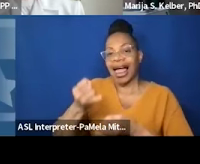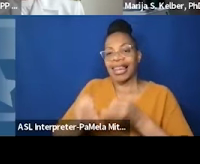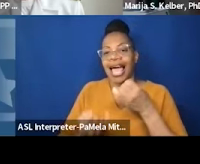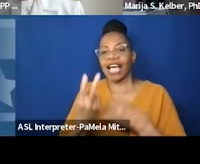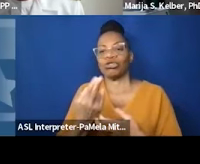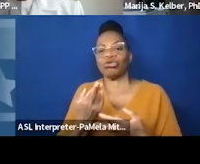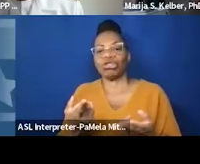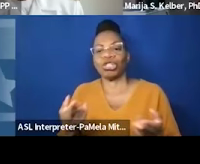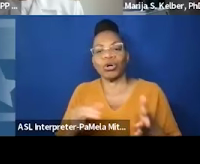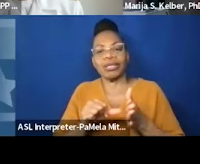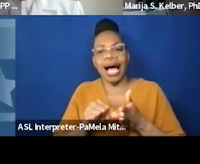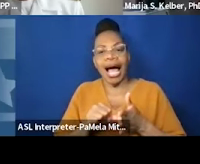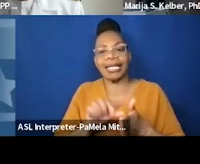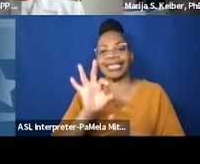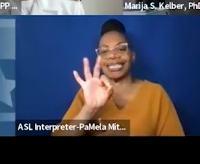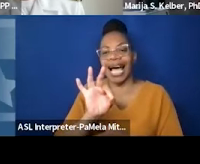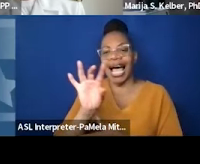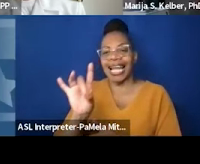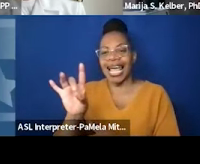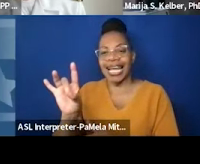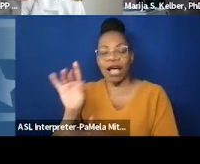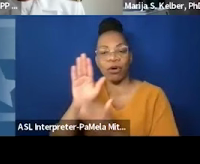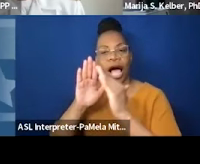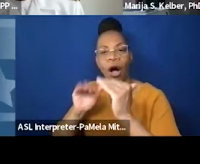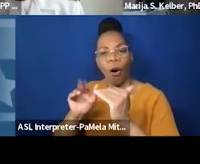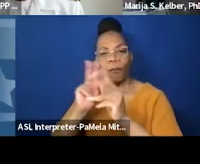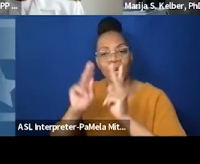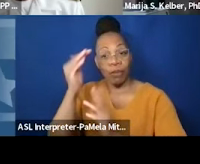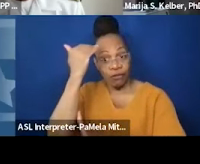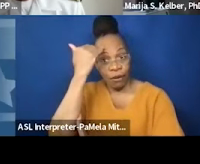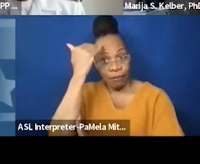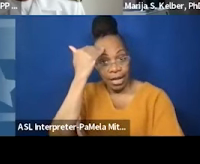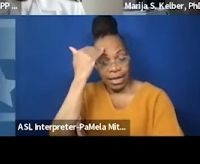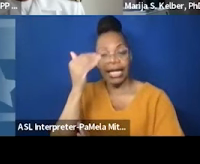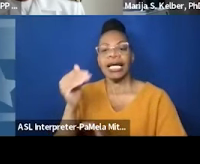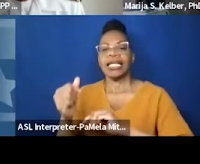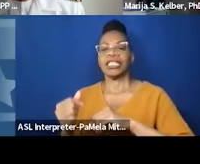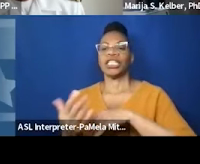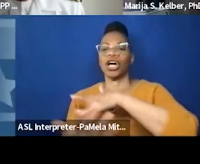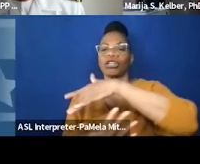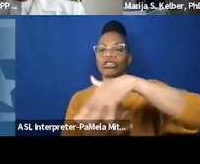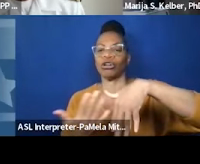that I would highlight are 988, which I hope everyone is familiar with, and the associated Military Veterans Crisis Line,